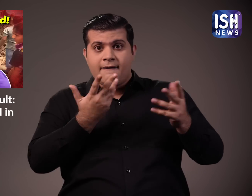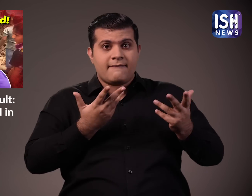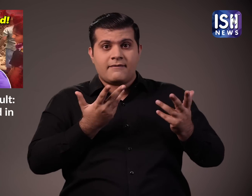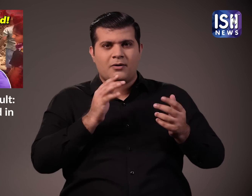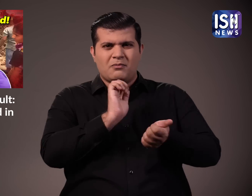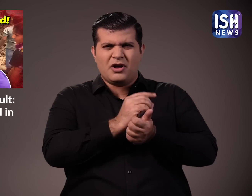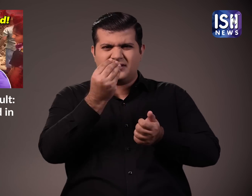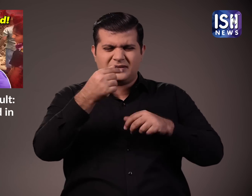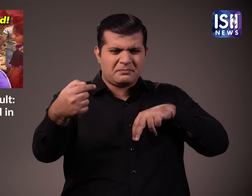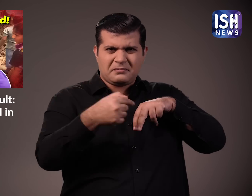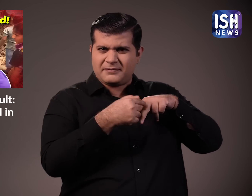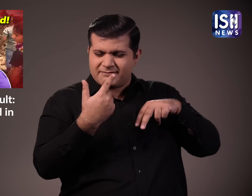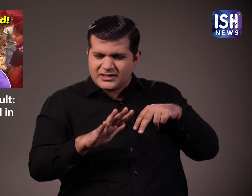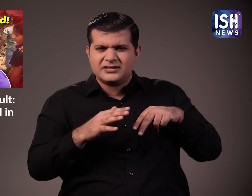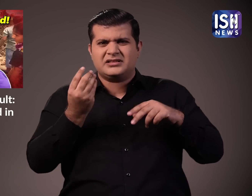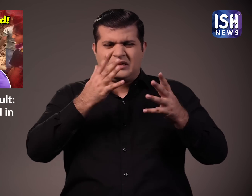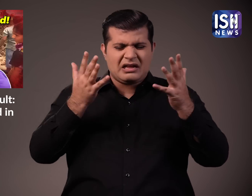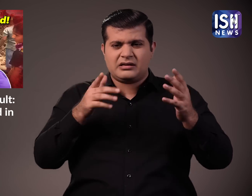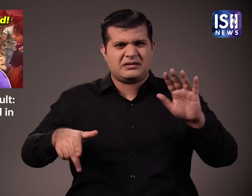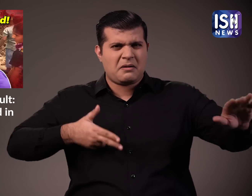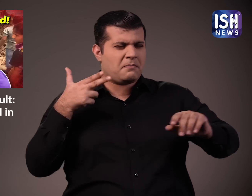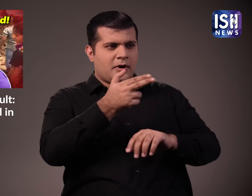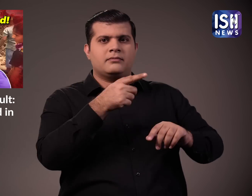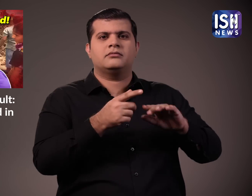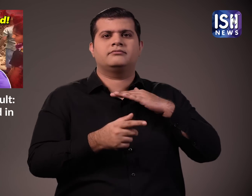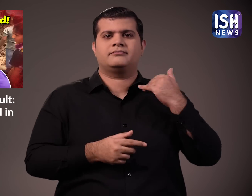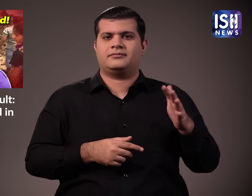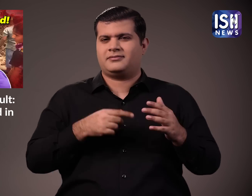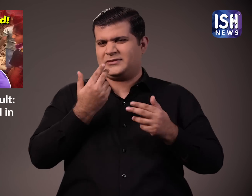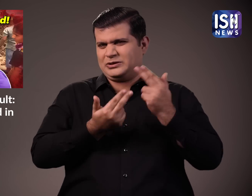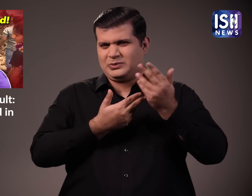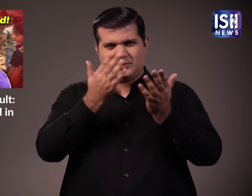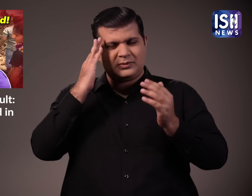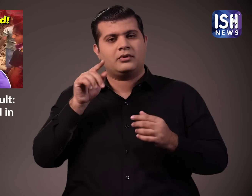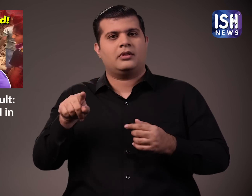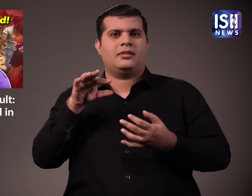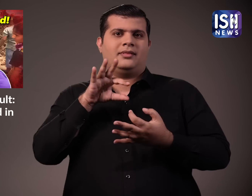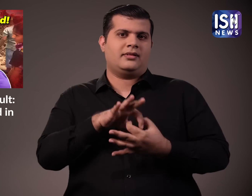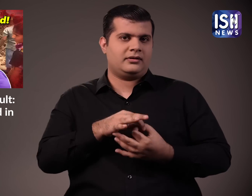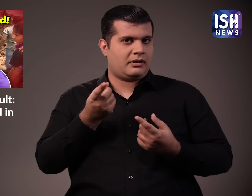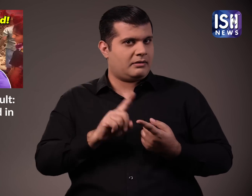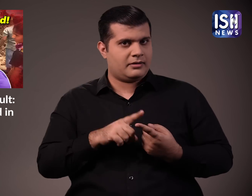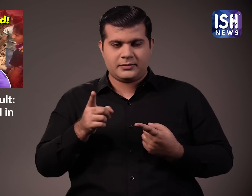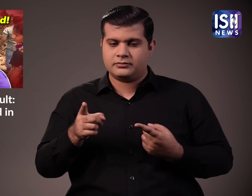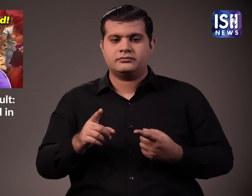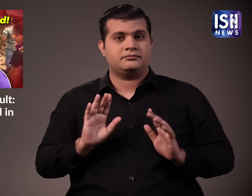One of the police officer was injured on the leg and they fired back at Akshay in self defense. He was shot dead. You all know the incident.